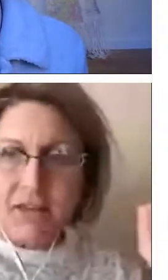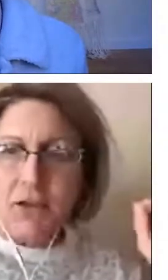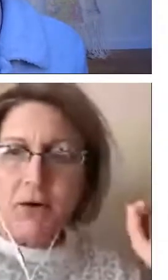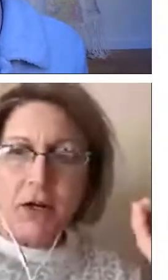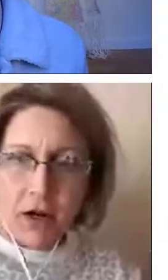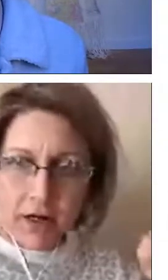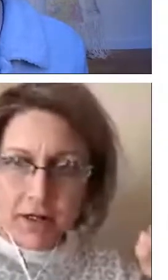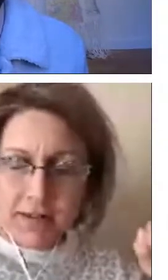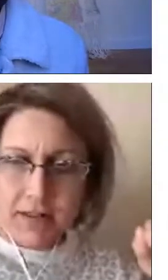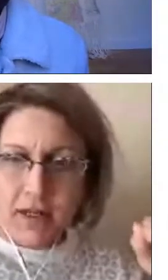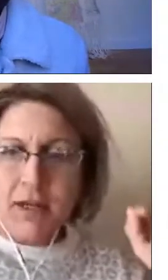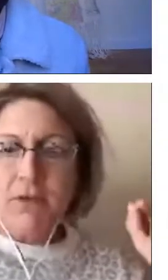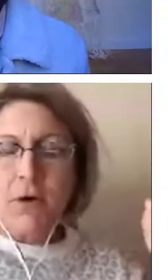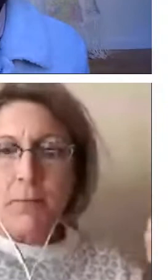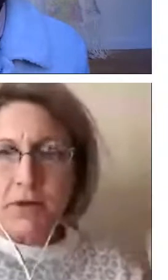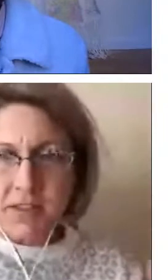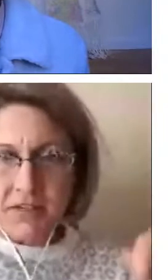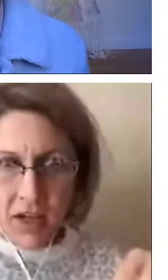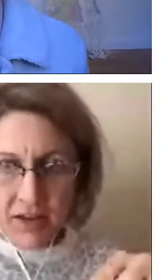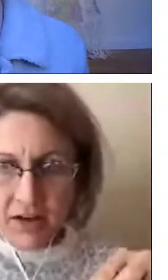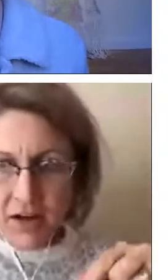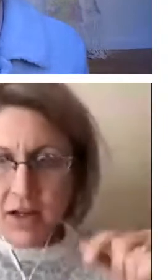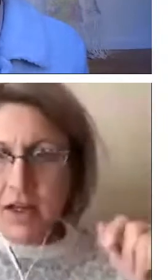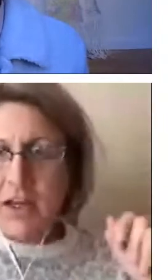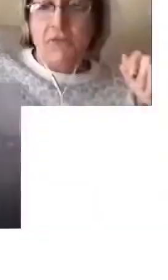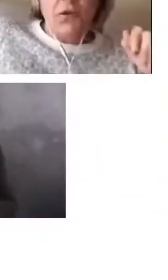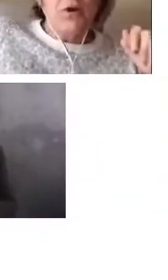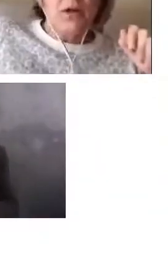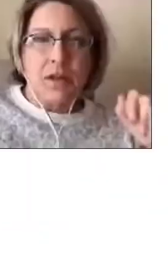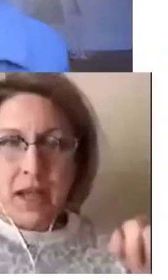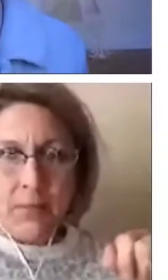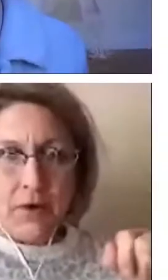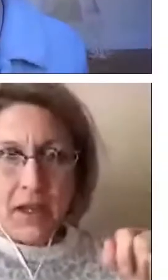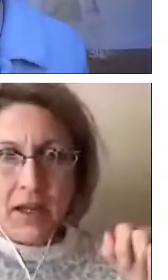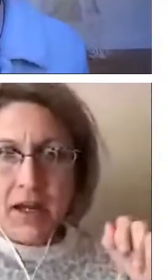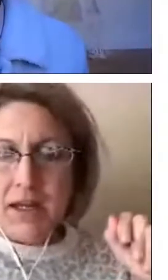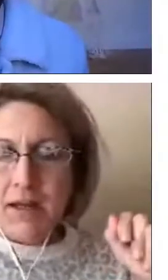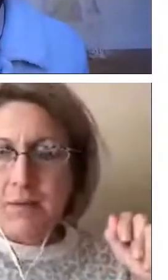If you are an artist of color, contact me.